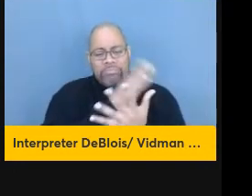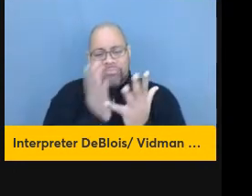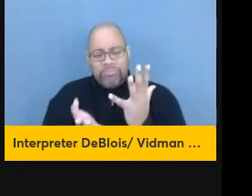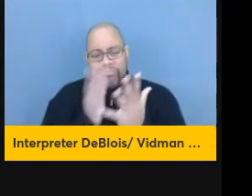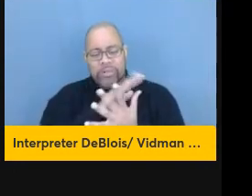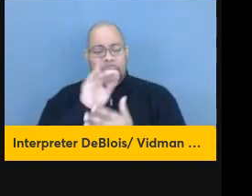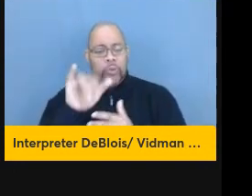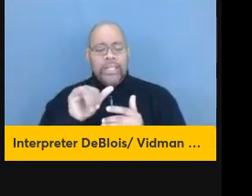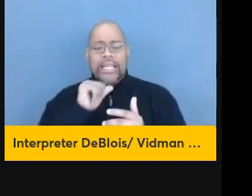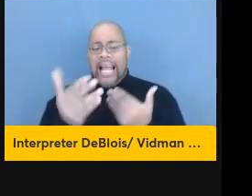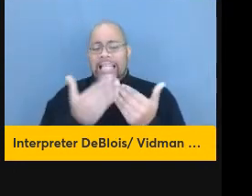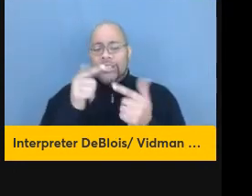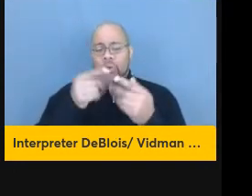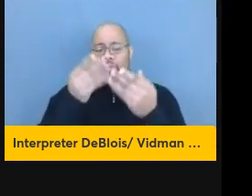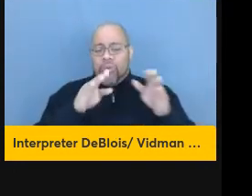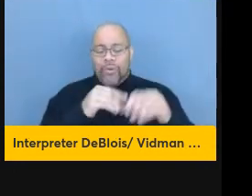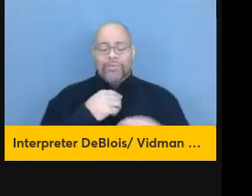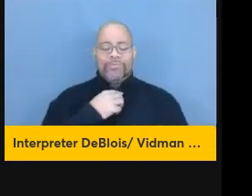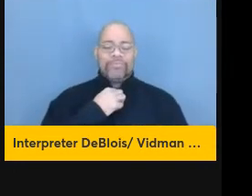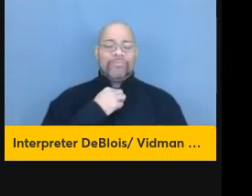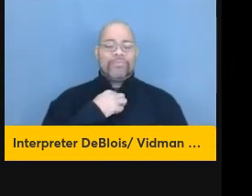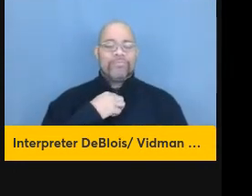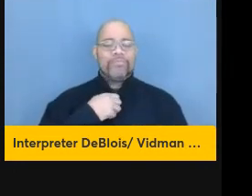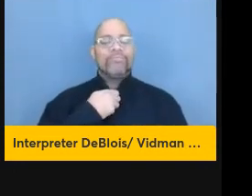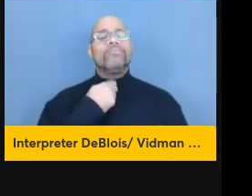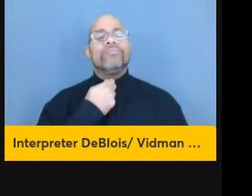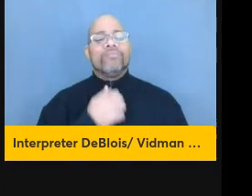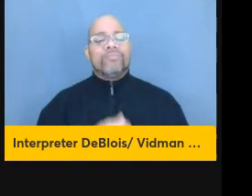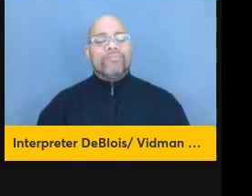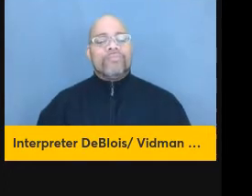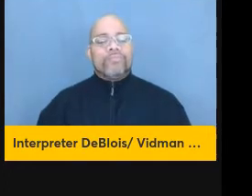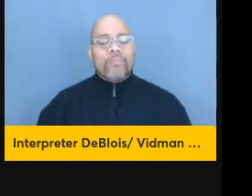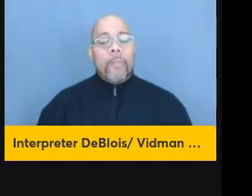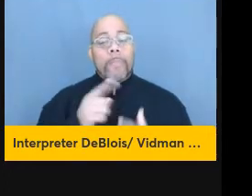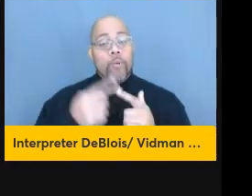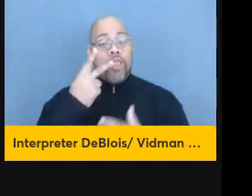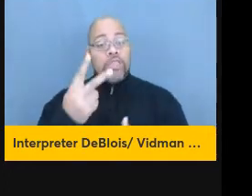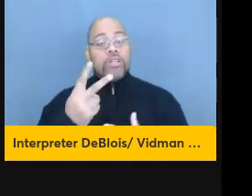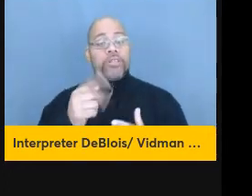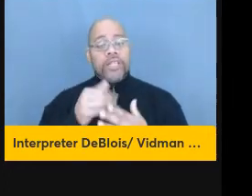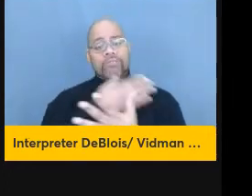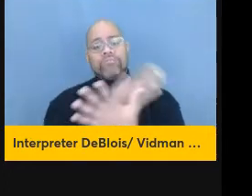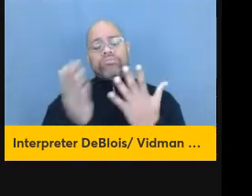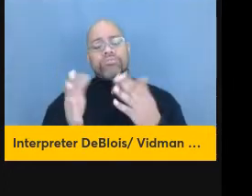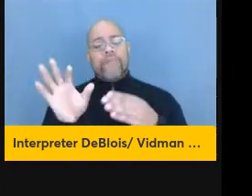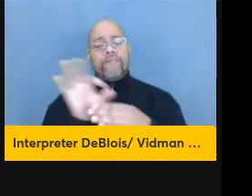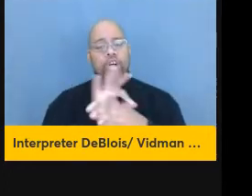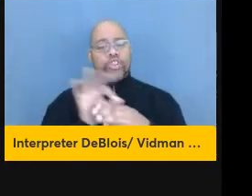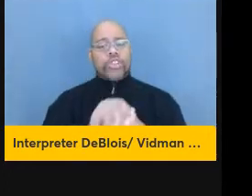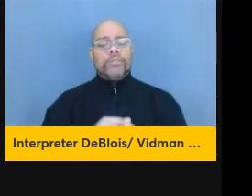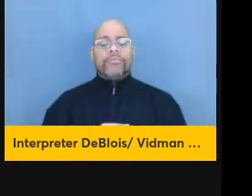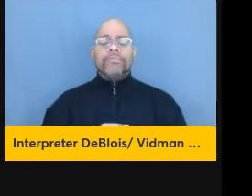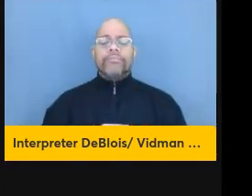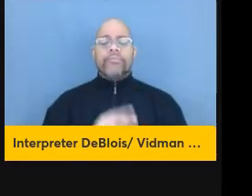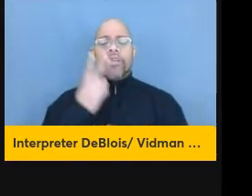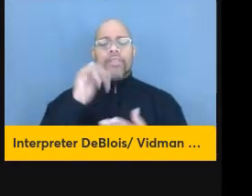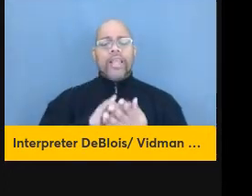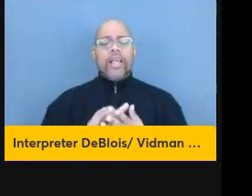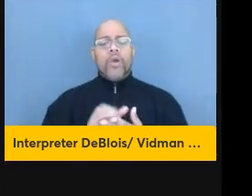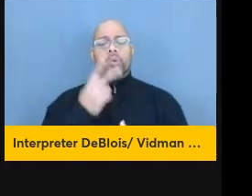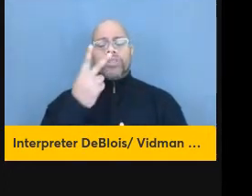not as easy to sort out. Then we looked at the breadth of function, you know, we said, look, we found all these different